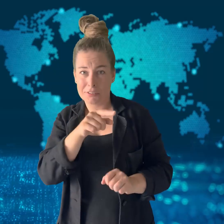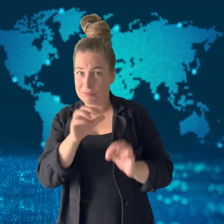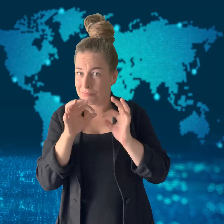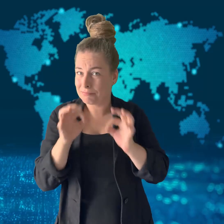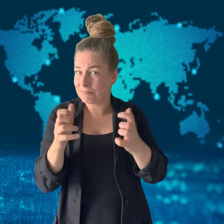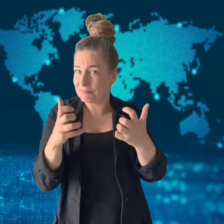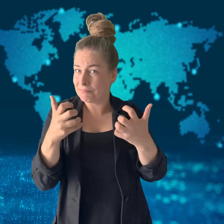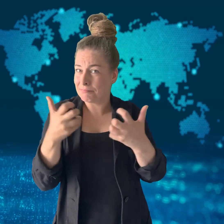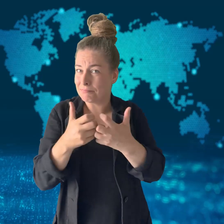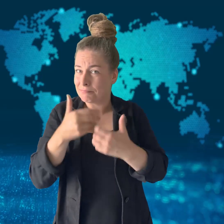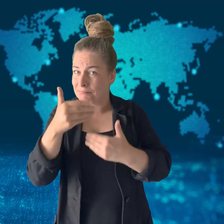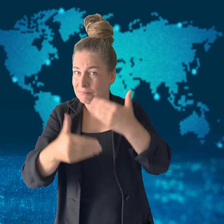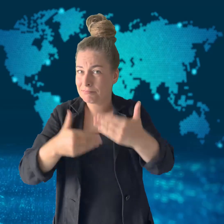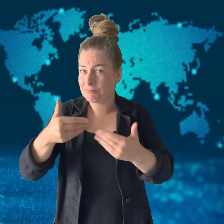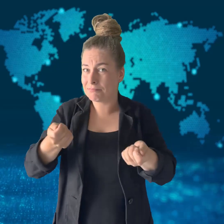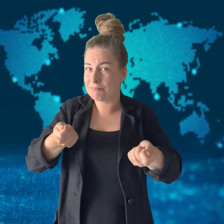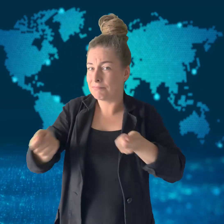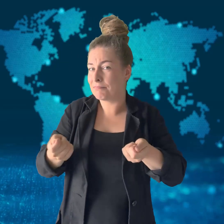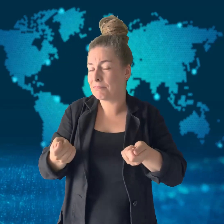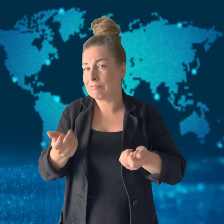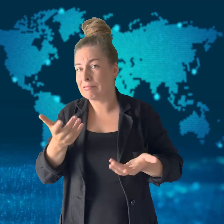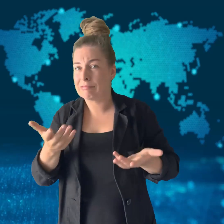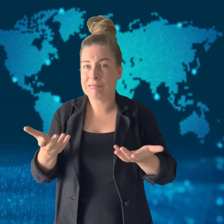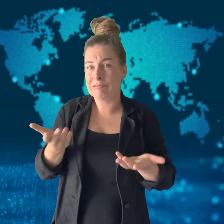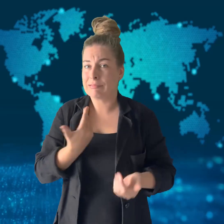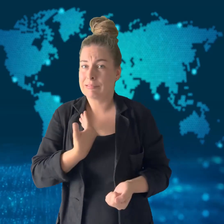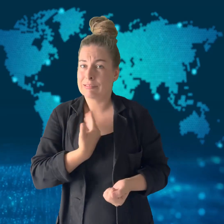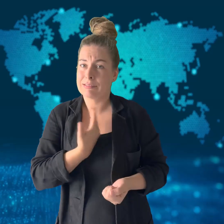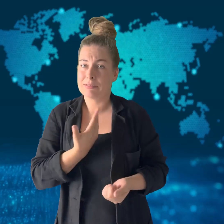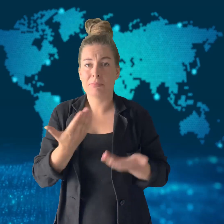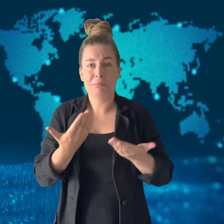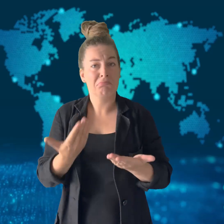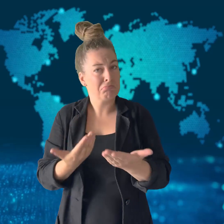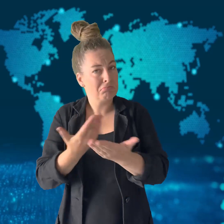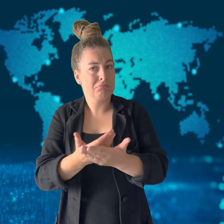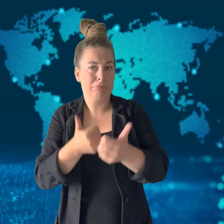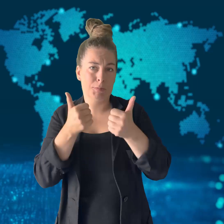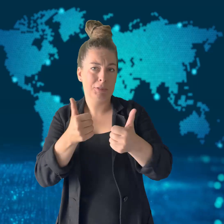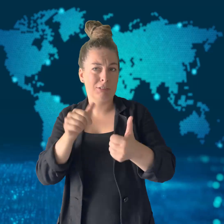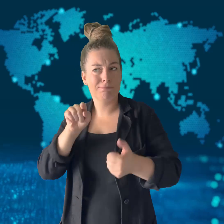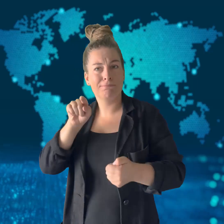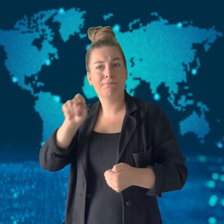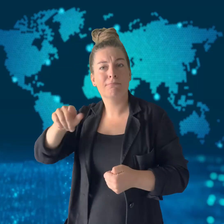and endorsed Trump.